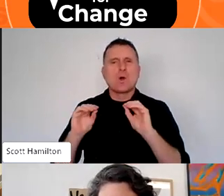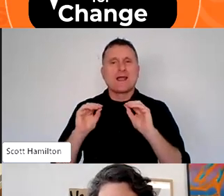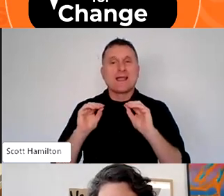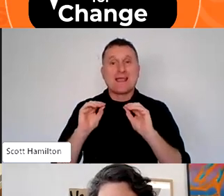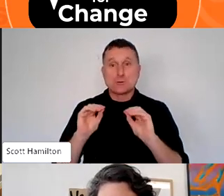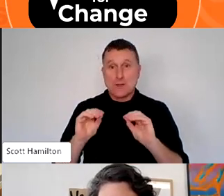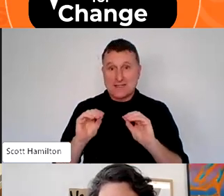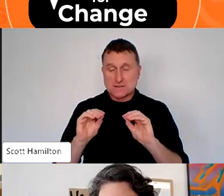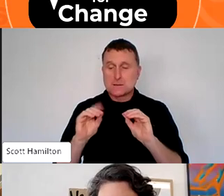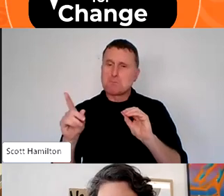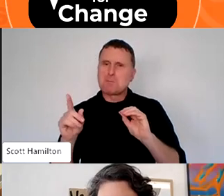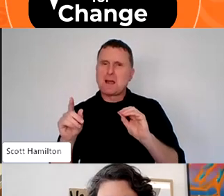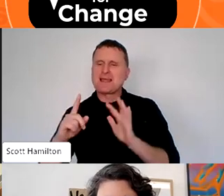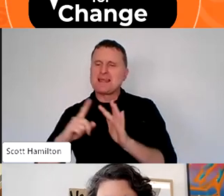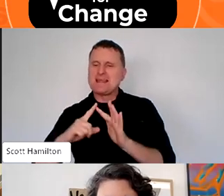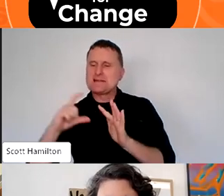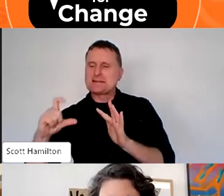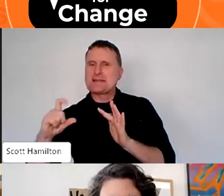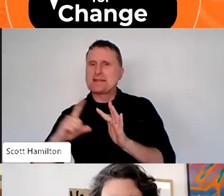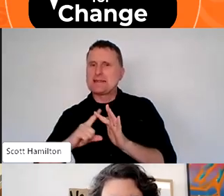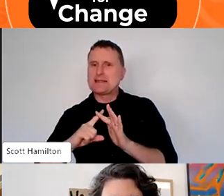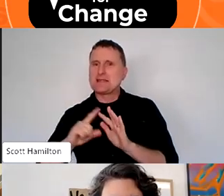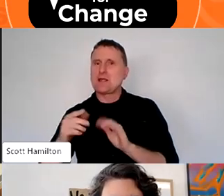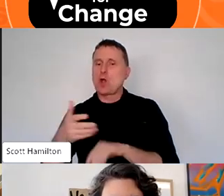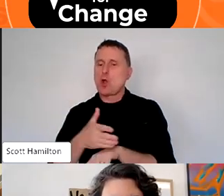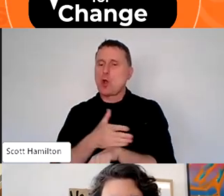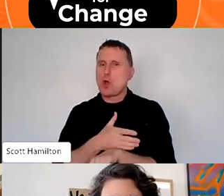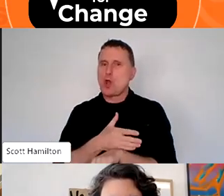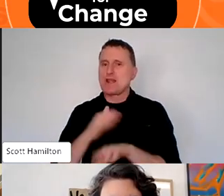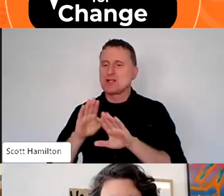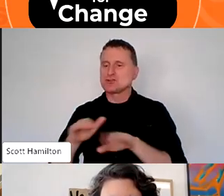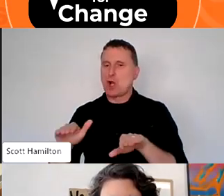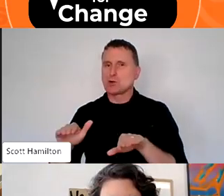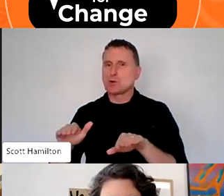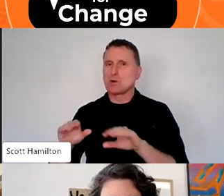Do you include ECE in education? And very sadly saying that children